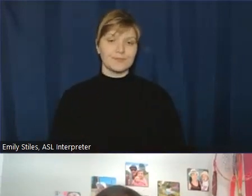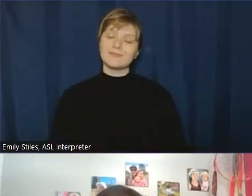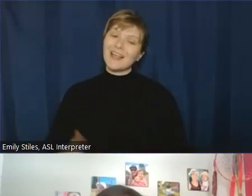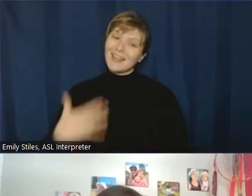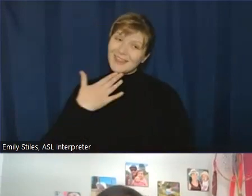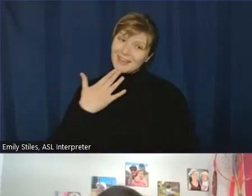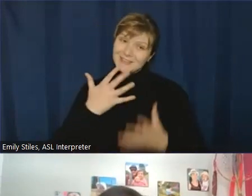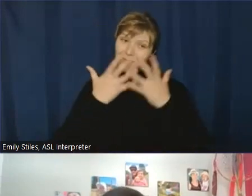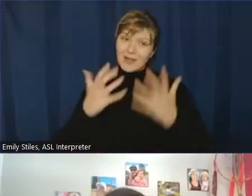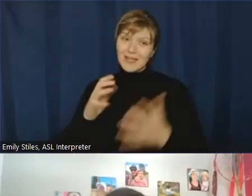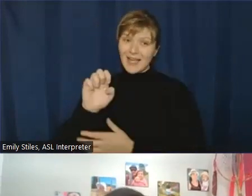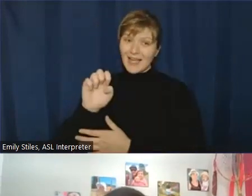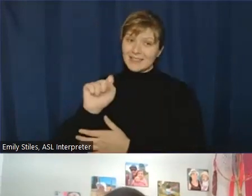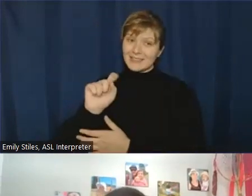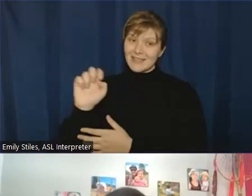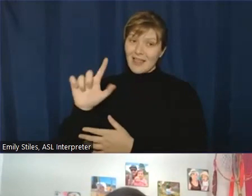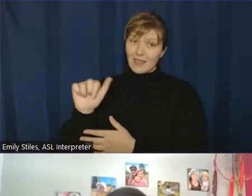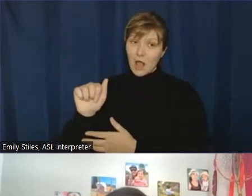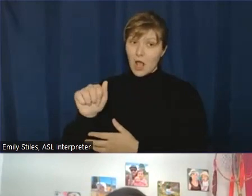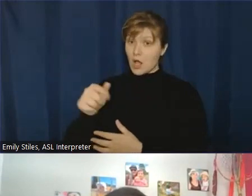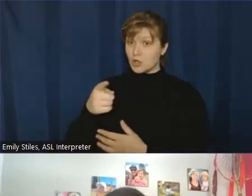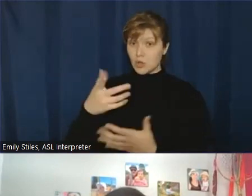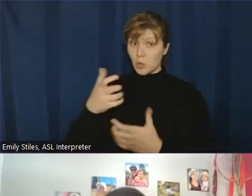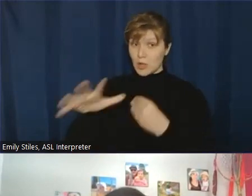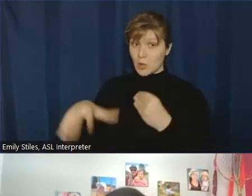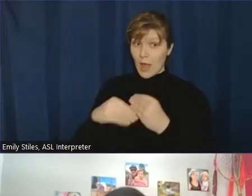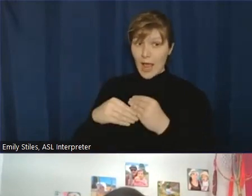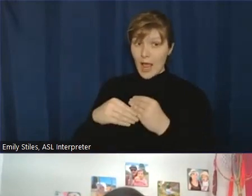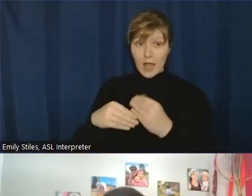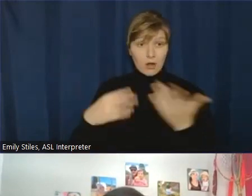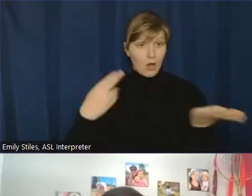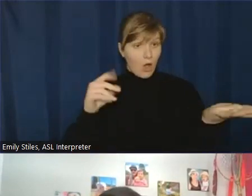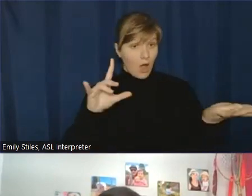Estella and Holly, I don’t know if there’s anything you would add to that question?